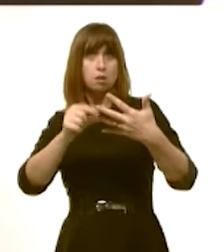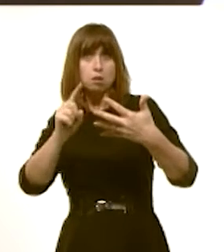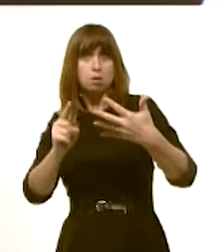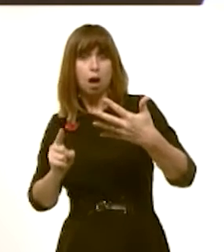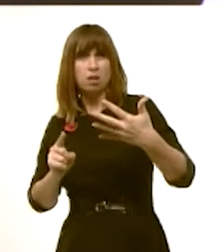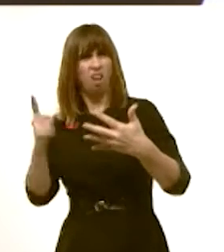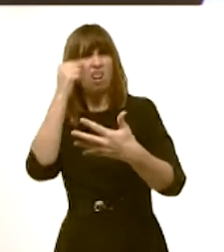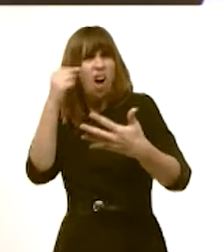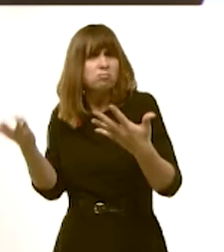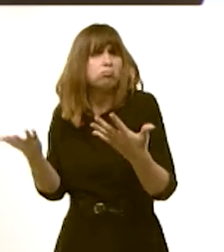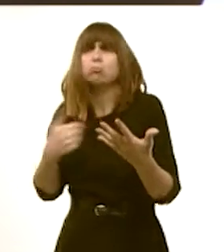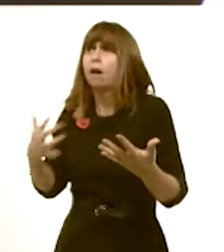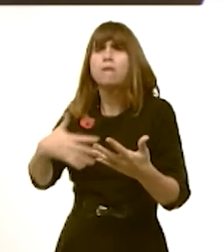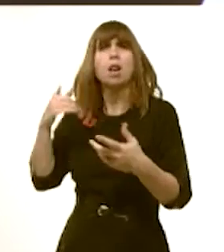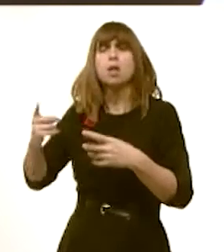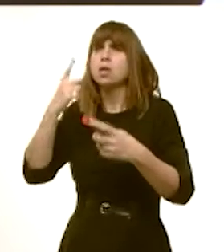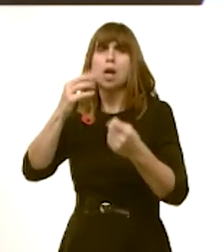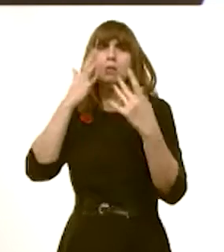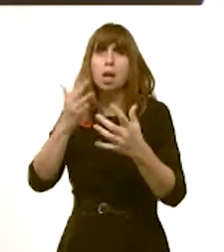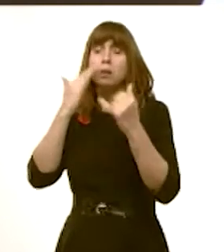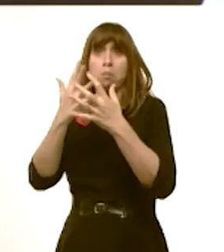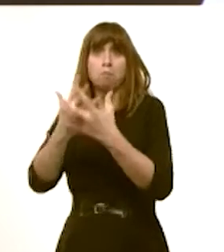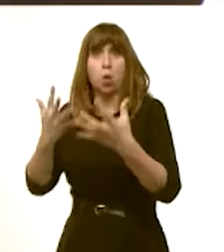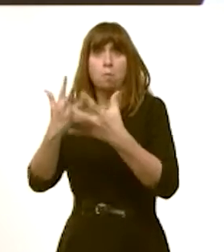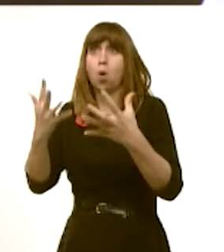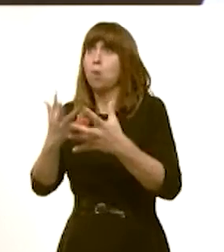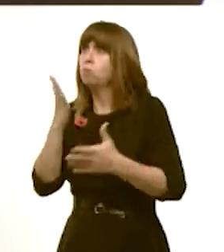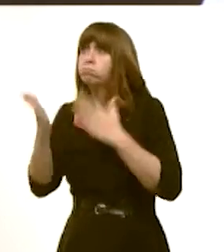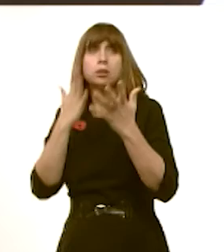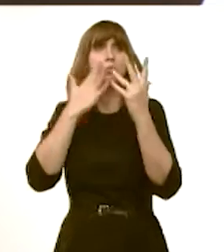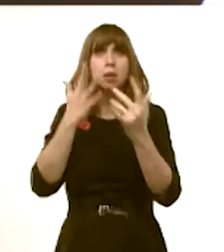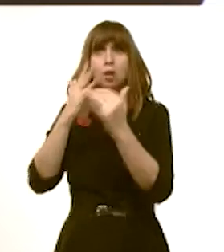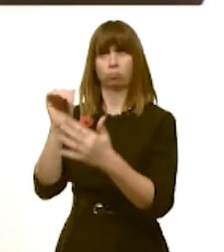I donít believe that; they are carrying out more and more inspections, and rightly so, because that is what people expect.